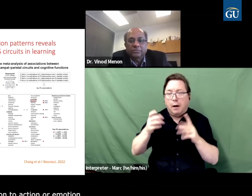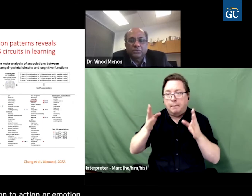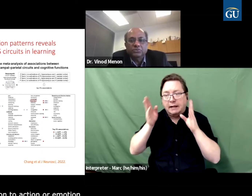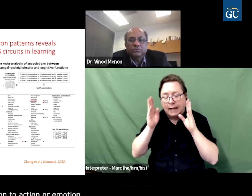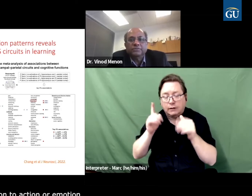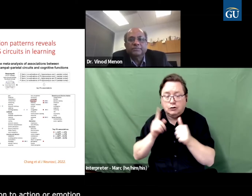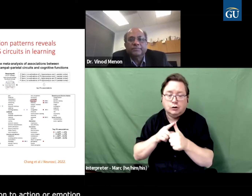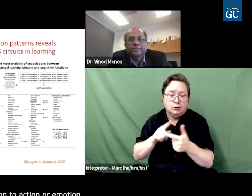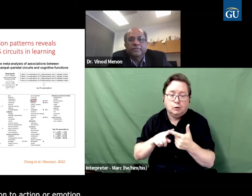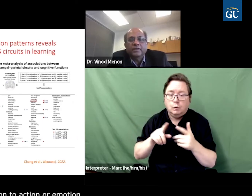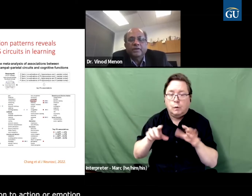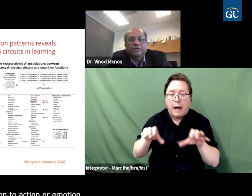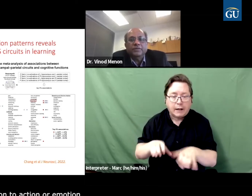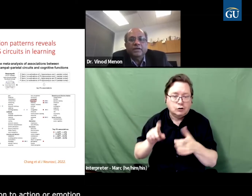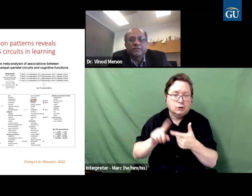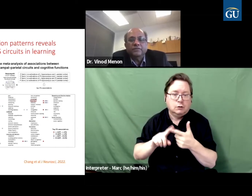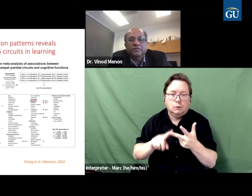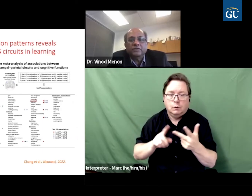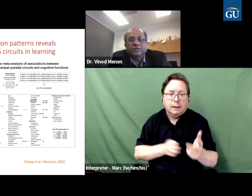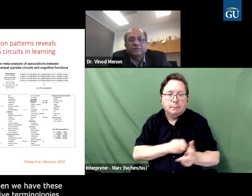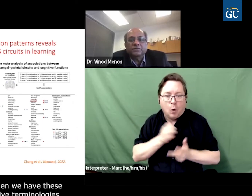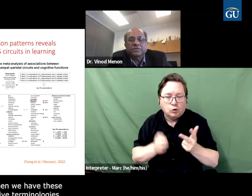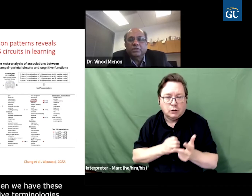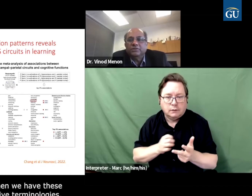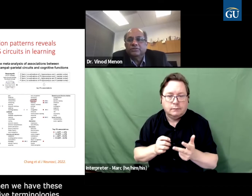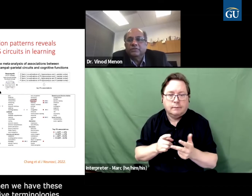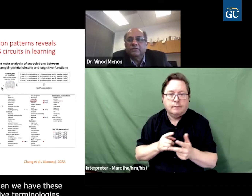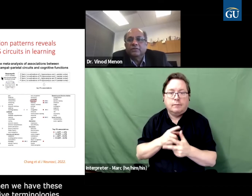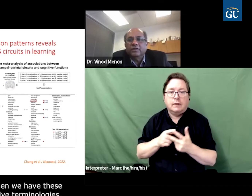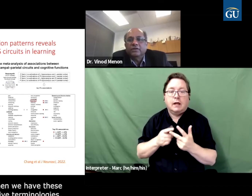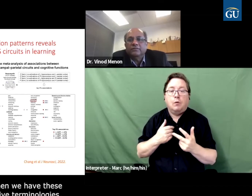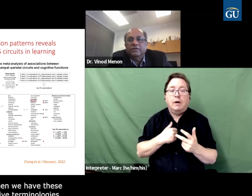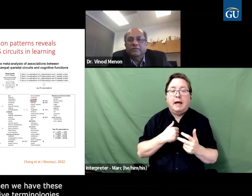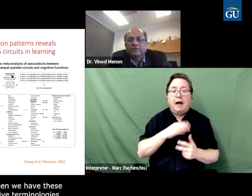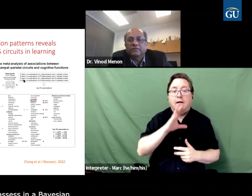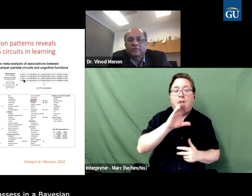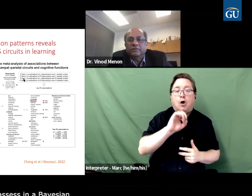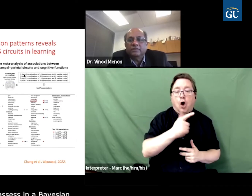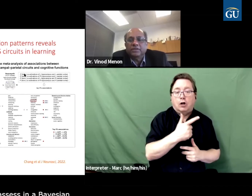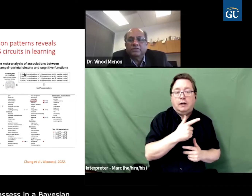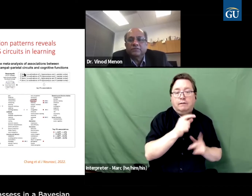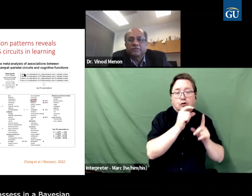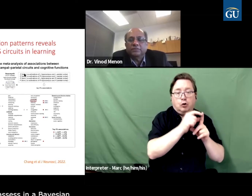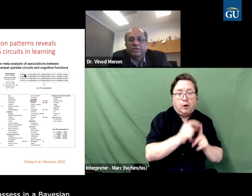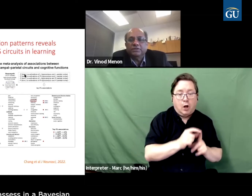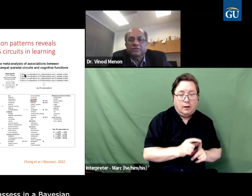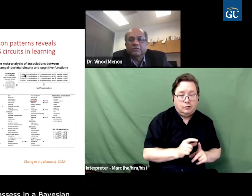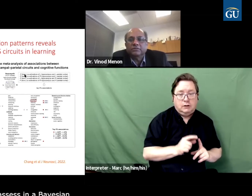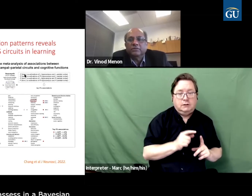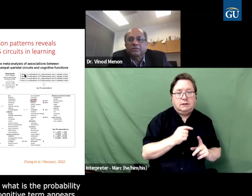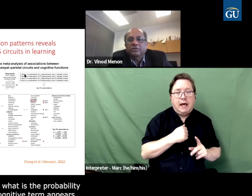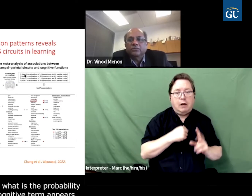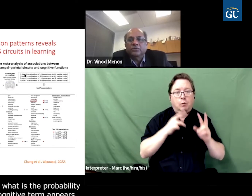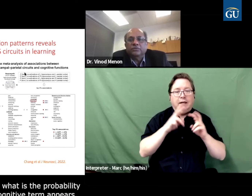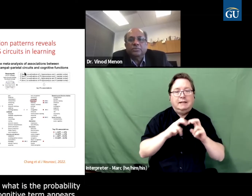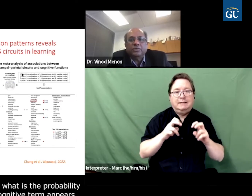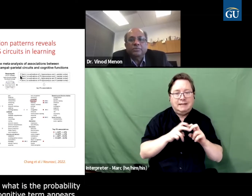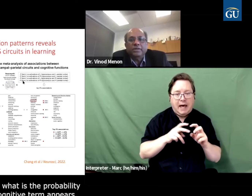action or emotion and then we have these cognitive terminologies and we assess in a